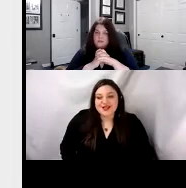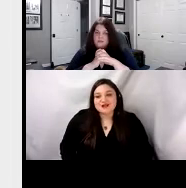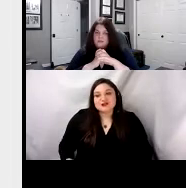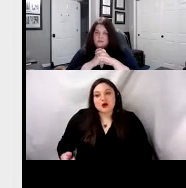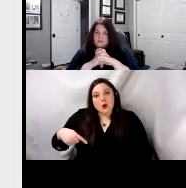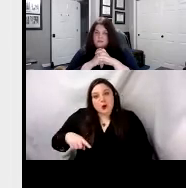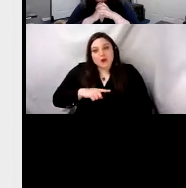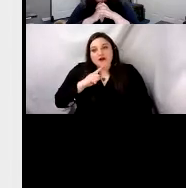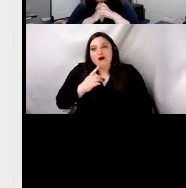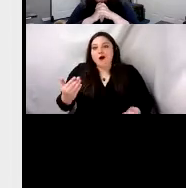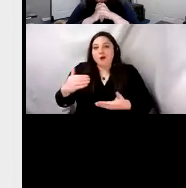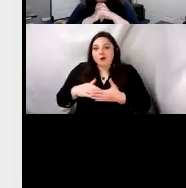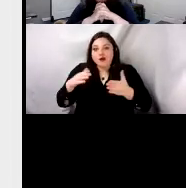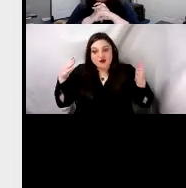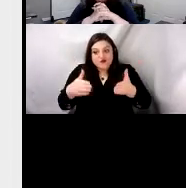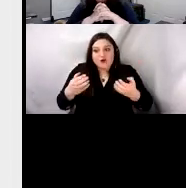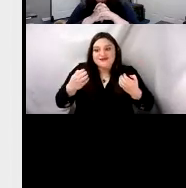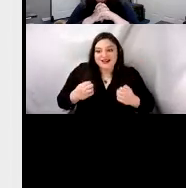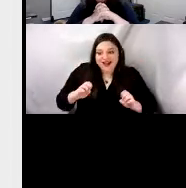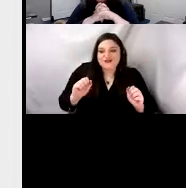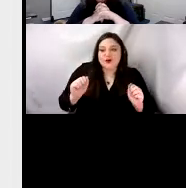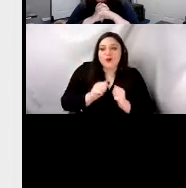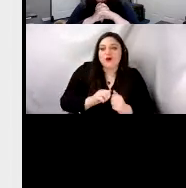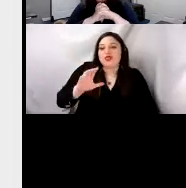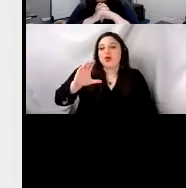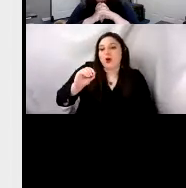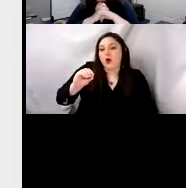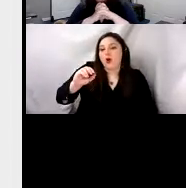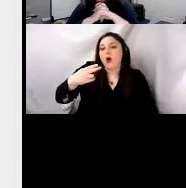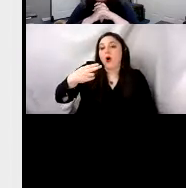with the Hochul administration.